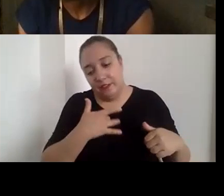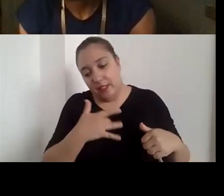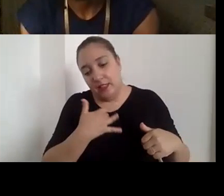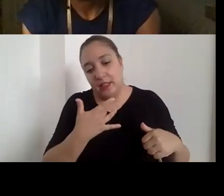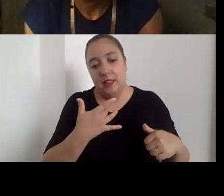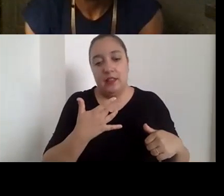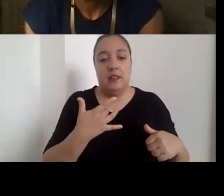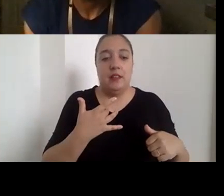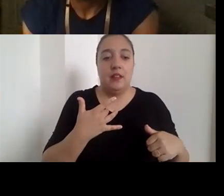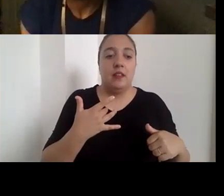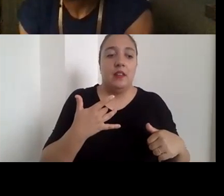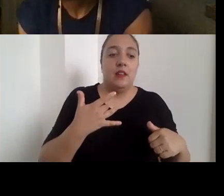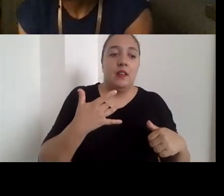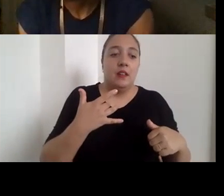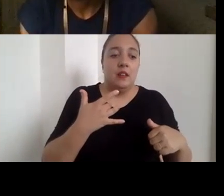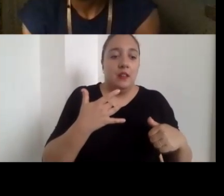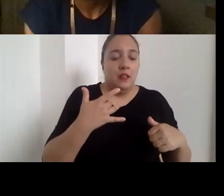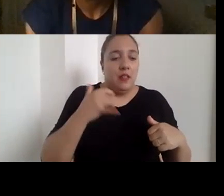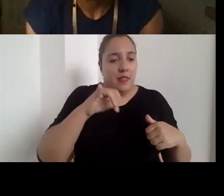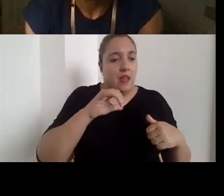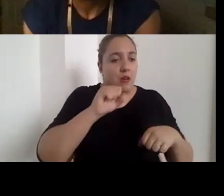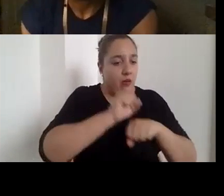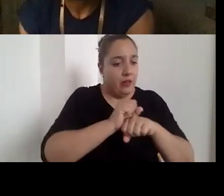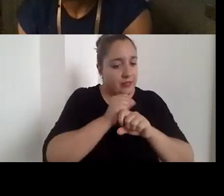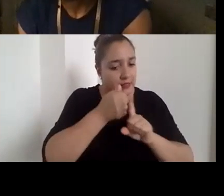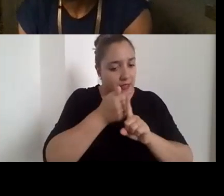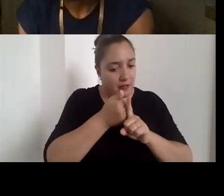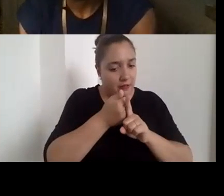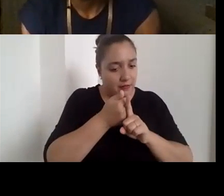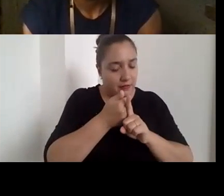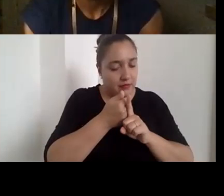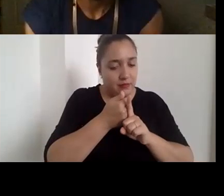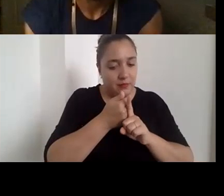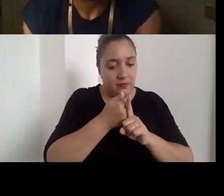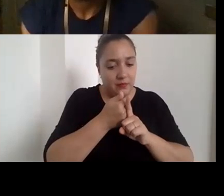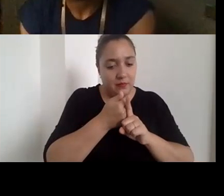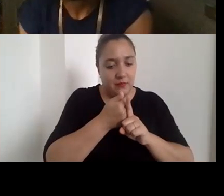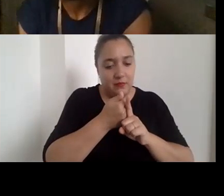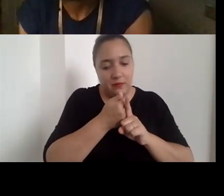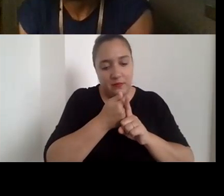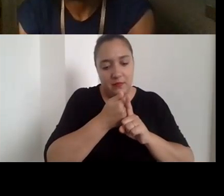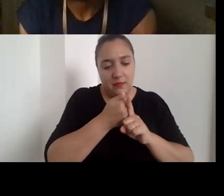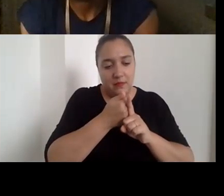itself and that the work that I want to create is always